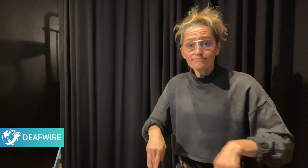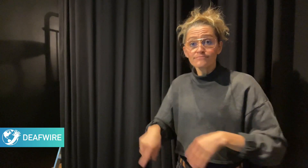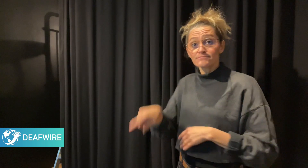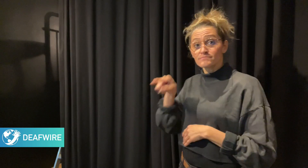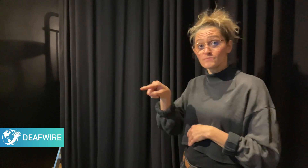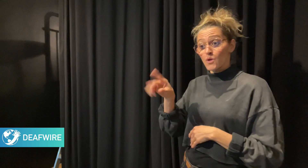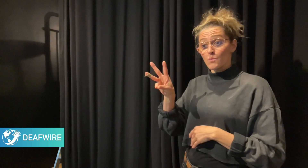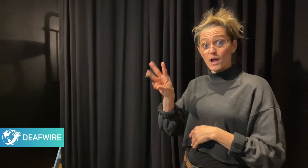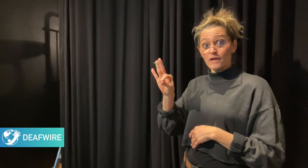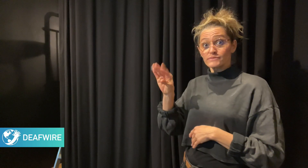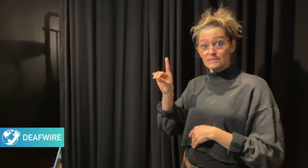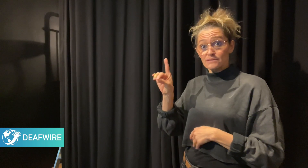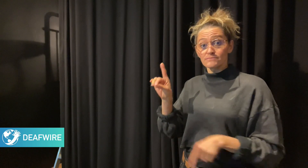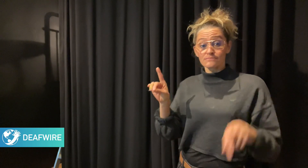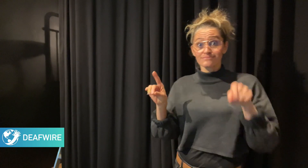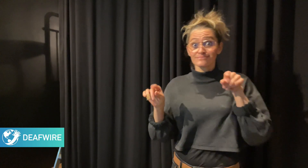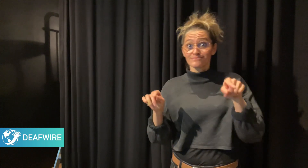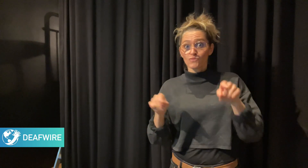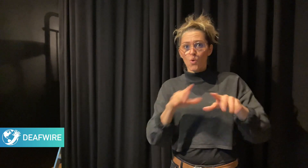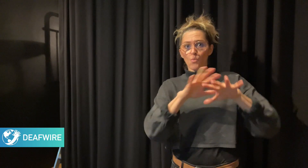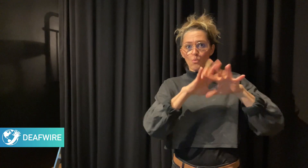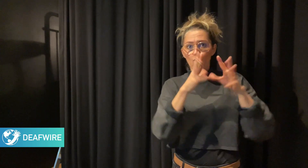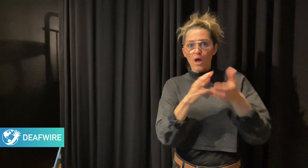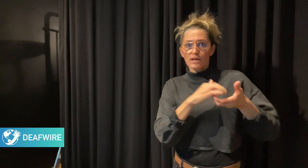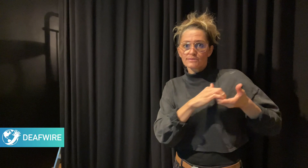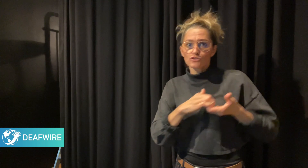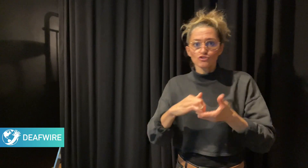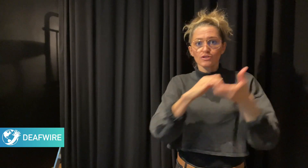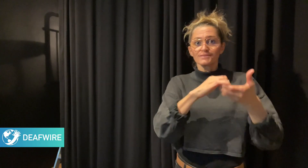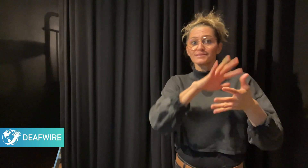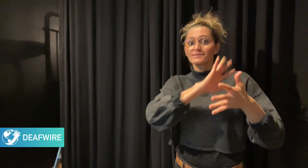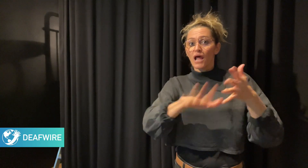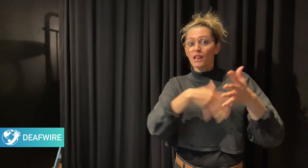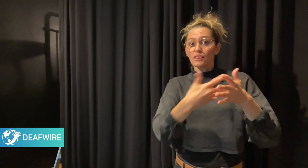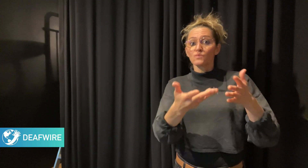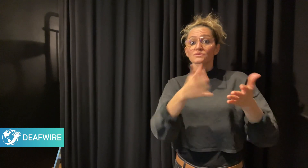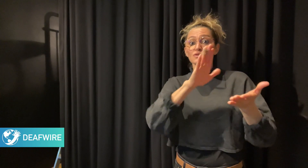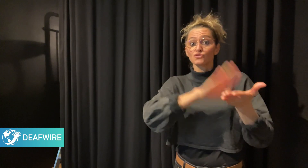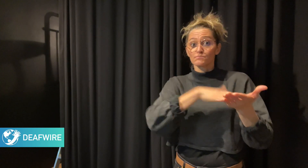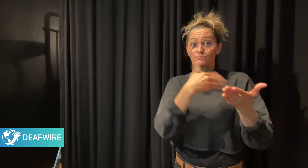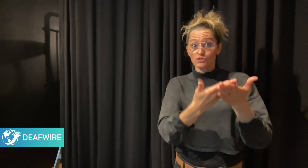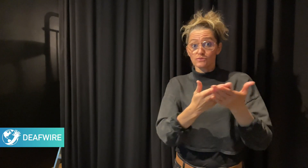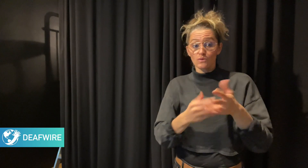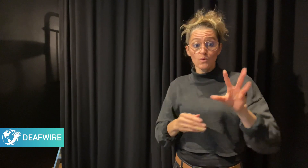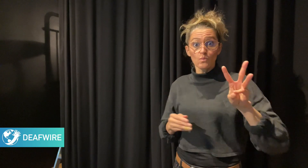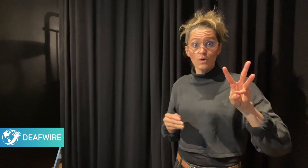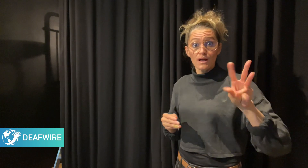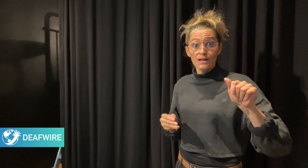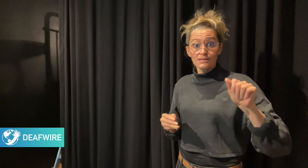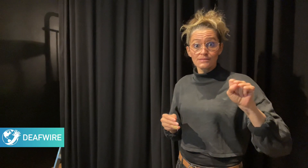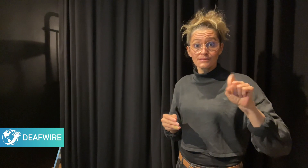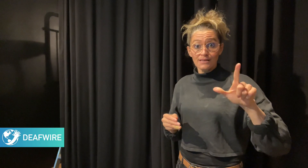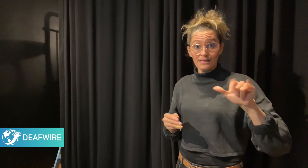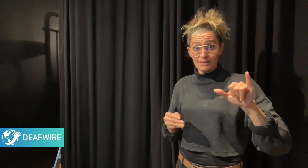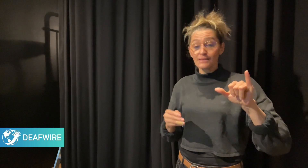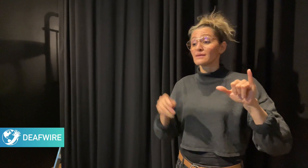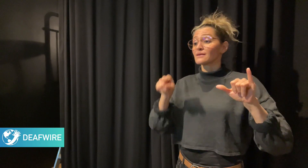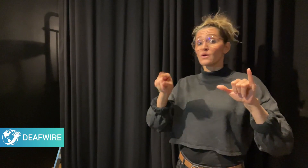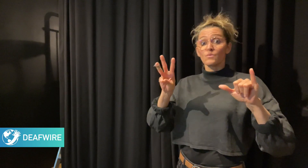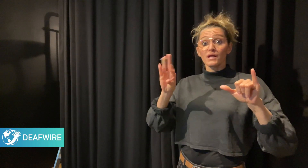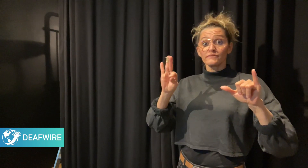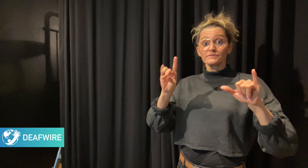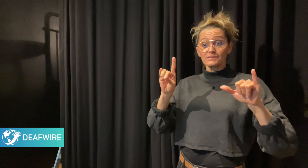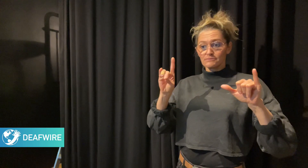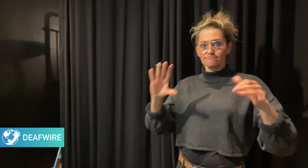The WFD and World Association of Sign Language Interpreters (WASLI)